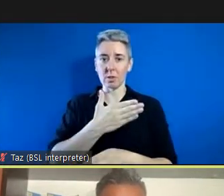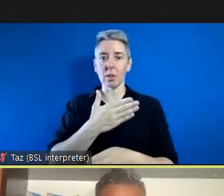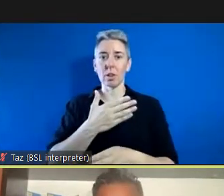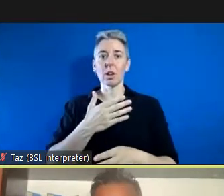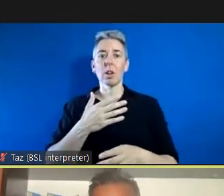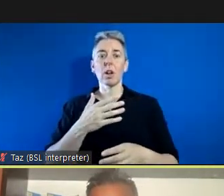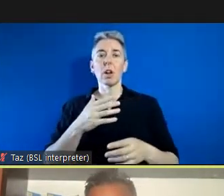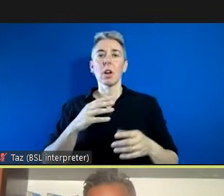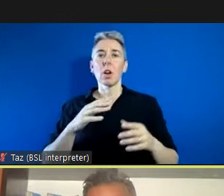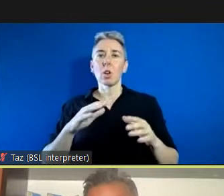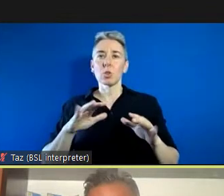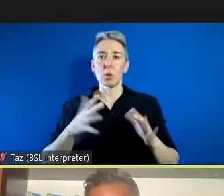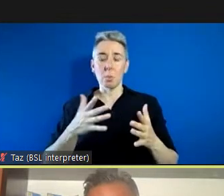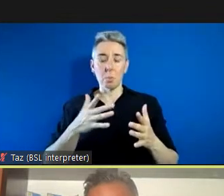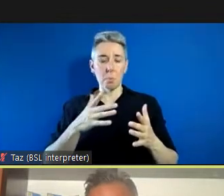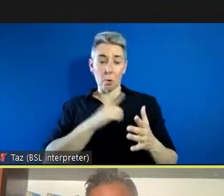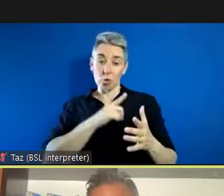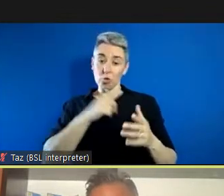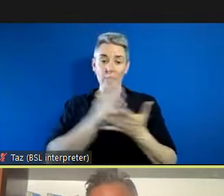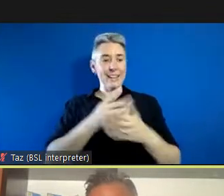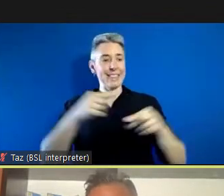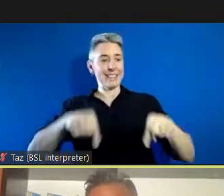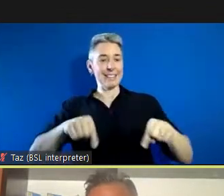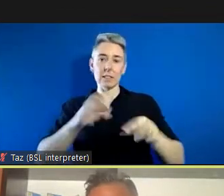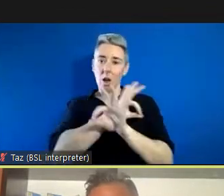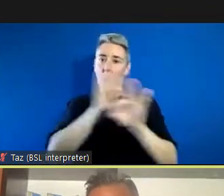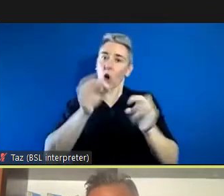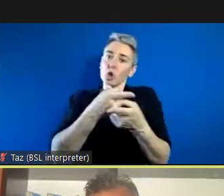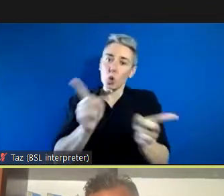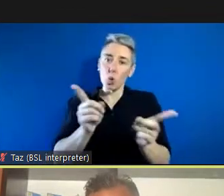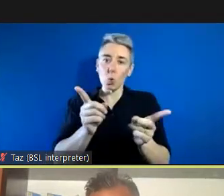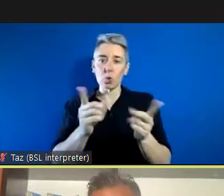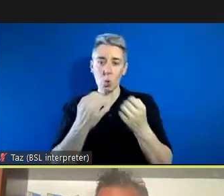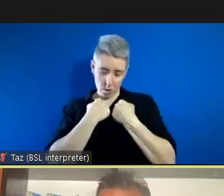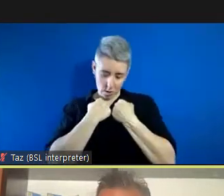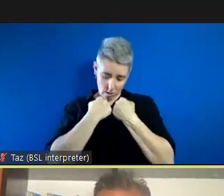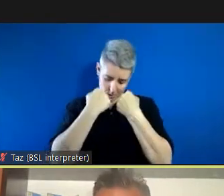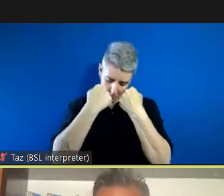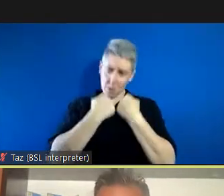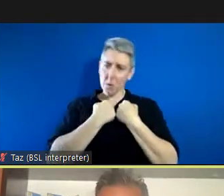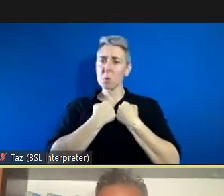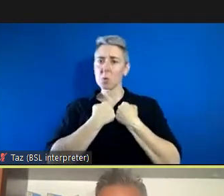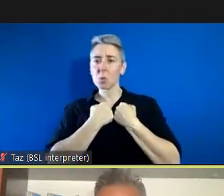as we can, but it's really about you all looking deep to yourselves and be excited find joy in this